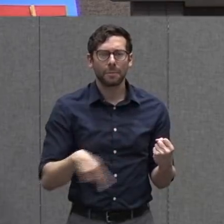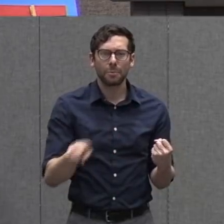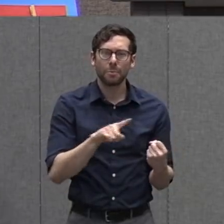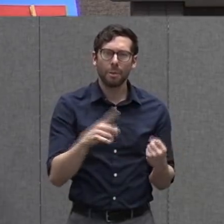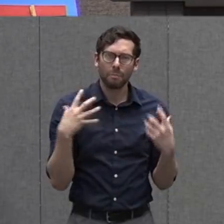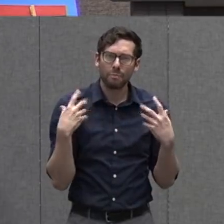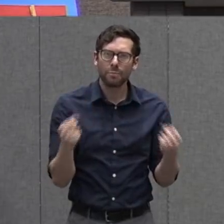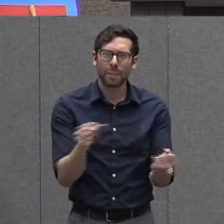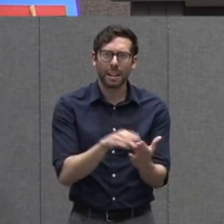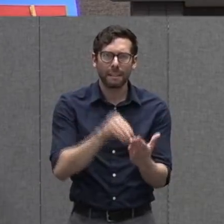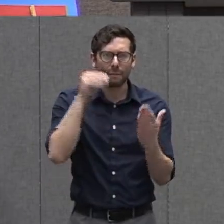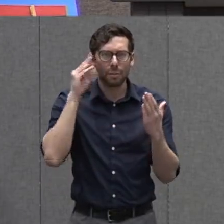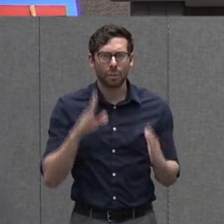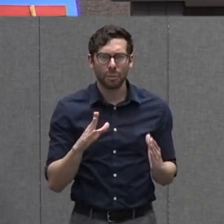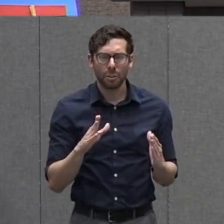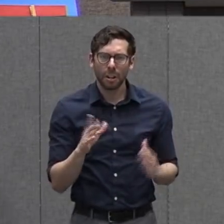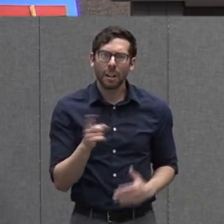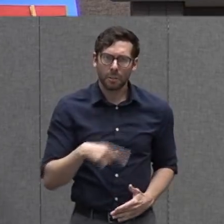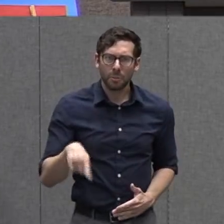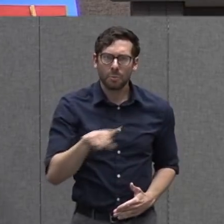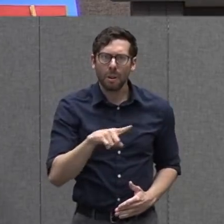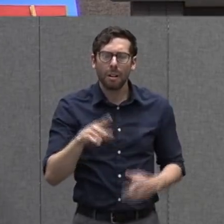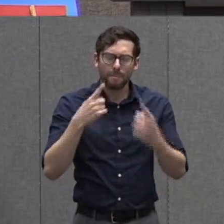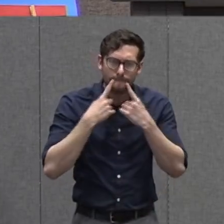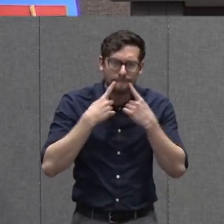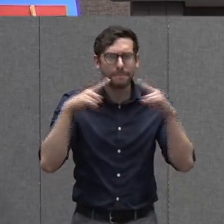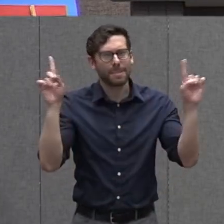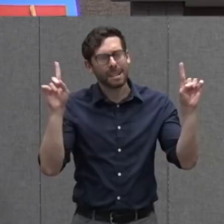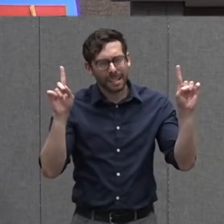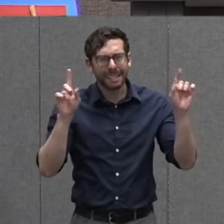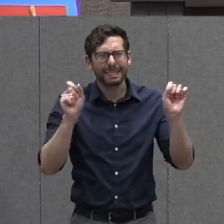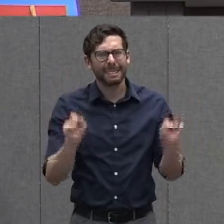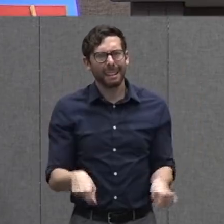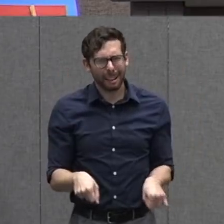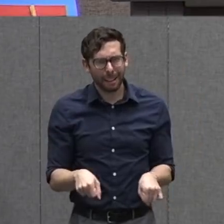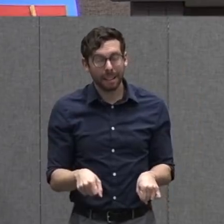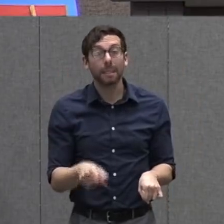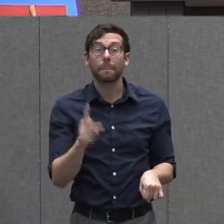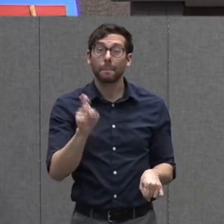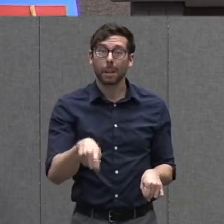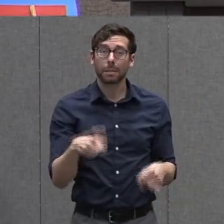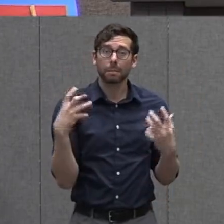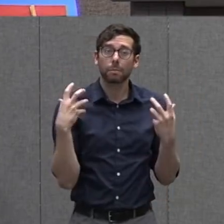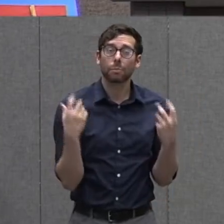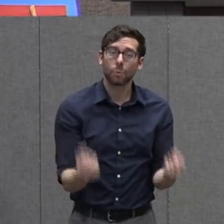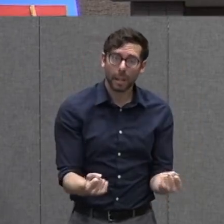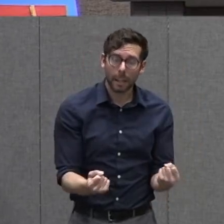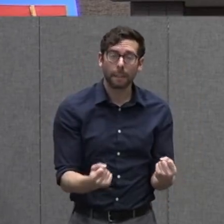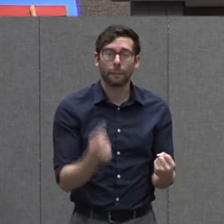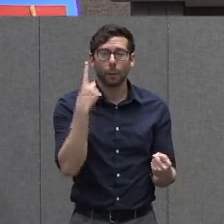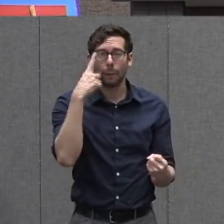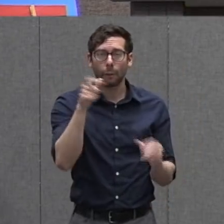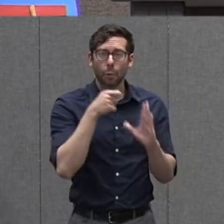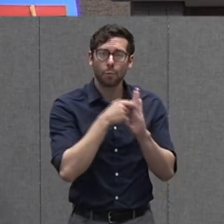And you're definitely gonna need to be brave as you write your paragraph all by yourself. So when you come back with Miss Lori